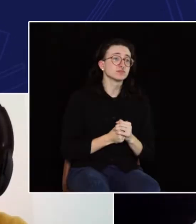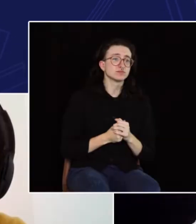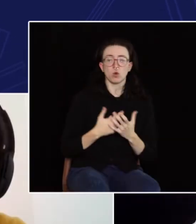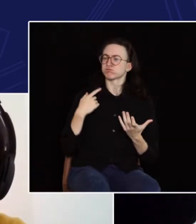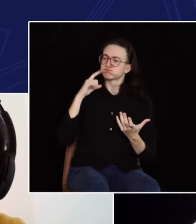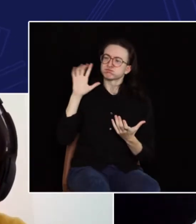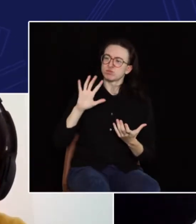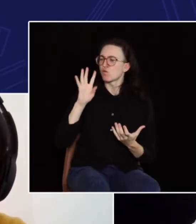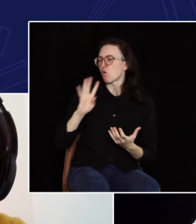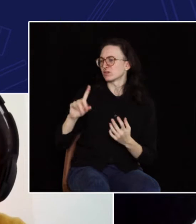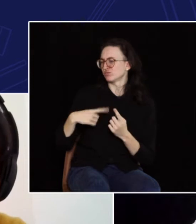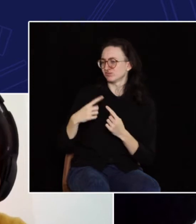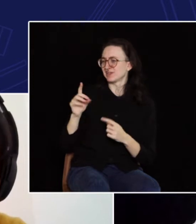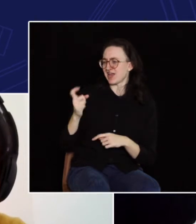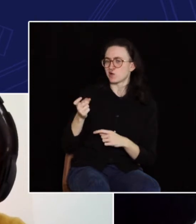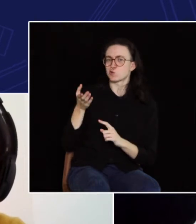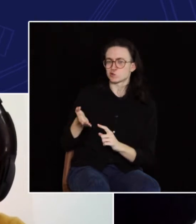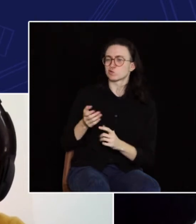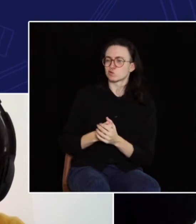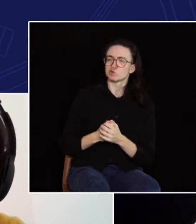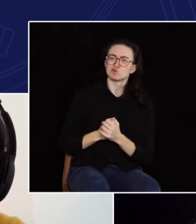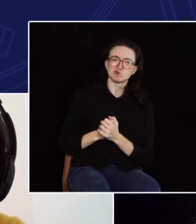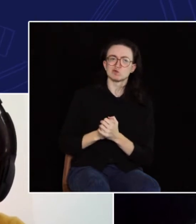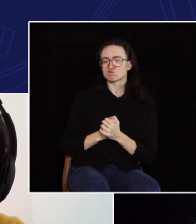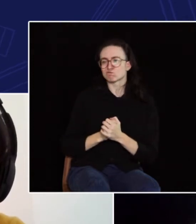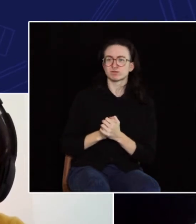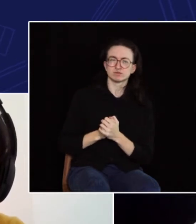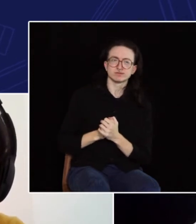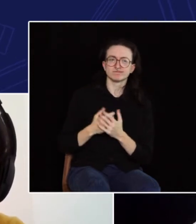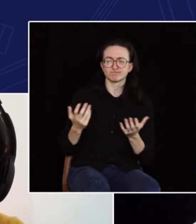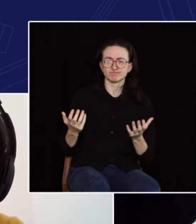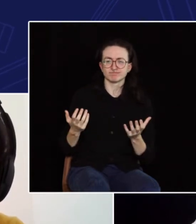[ZAIN:] I think I was four years old when I was diagnosed?